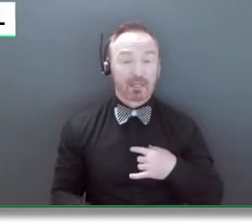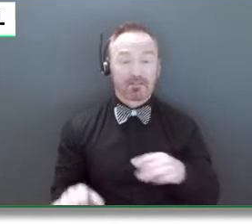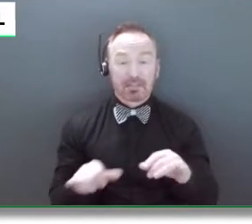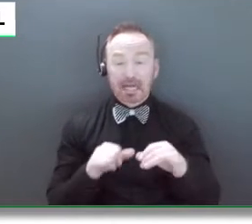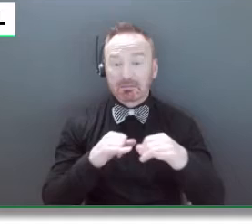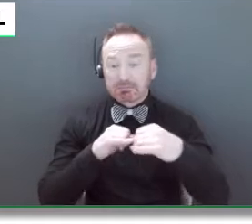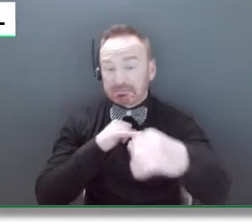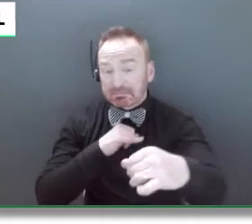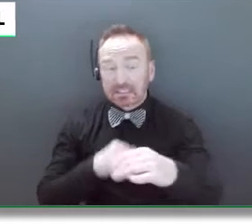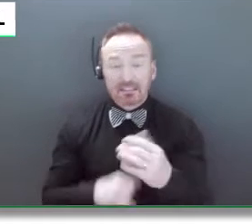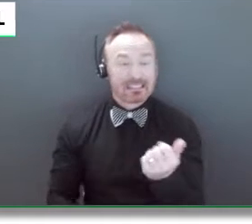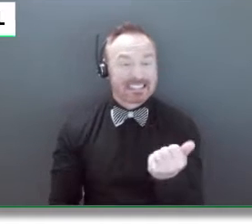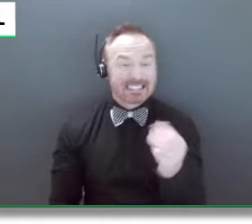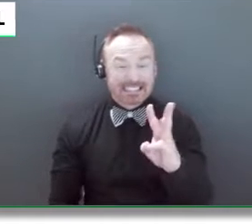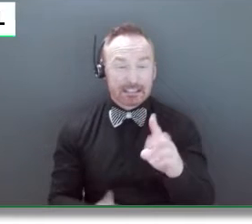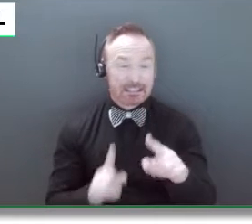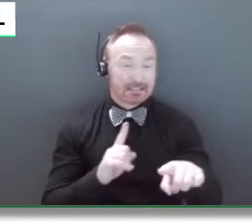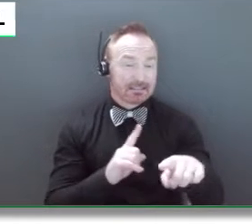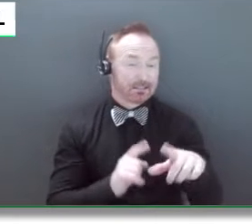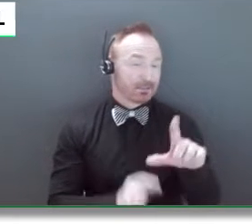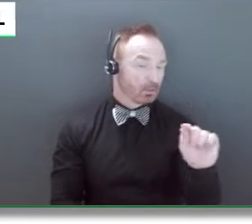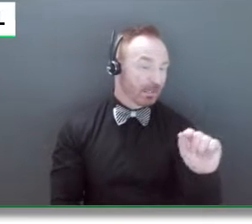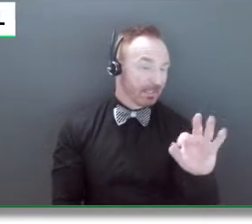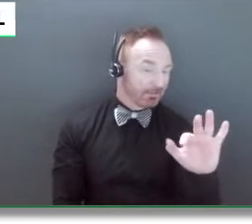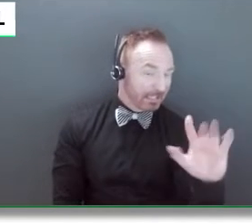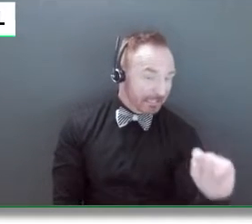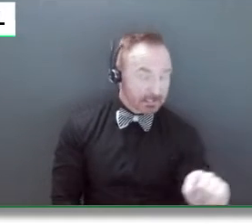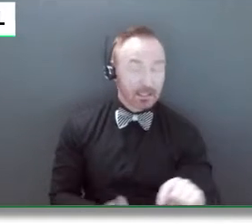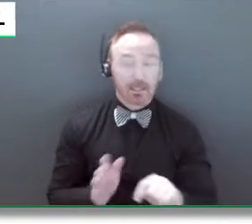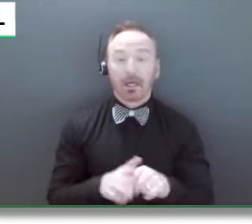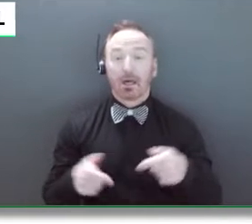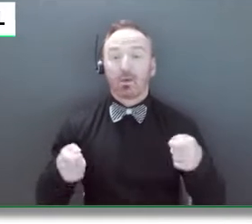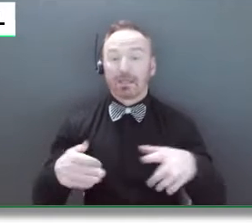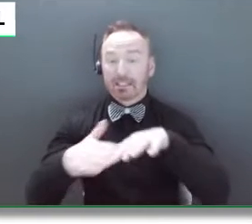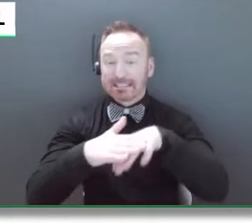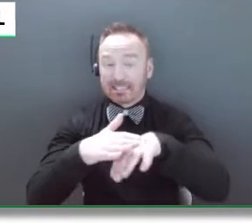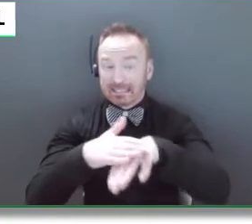wheelchair accessible. It is solar powered, off the grid and